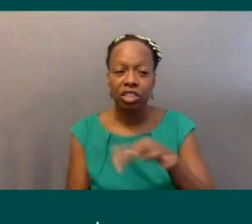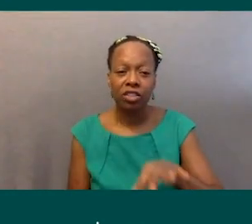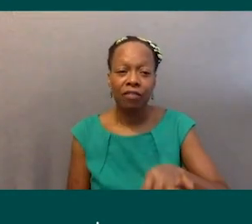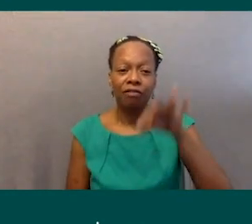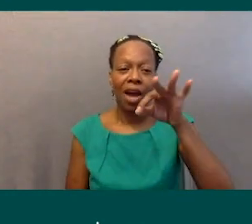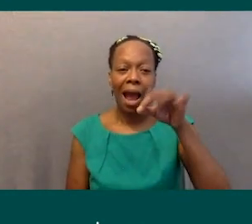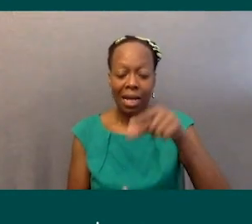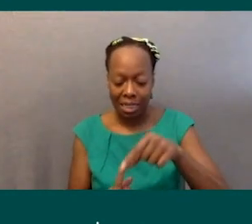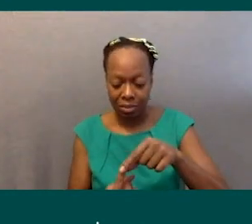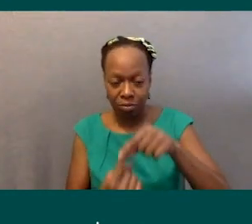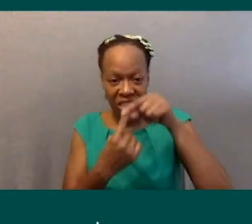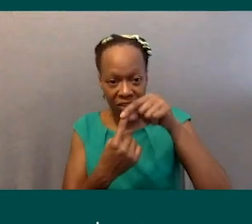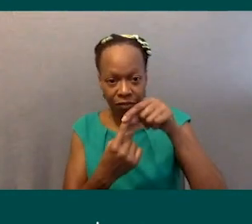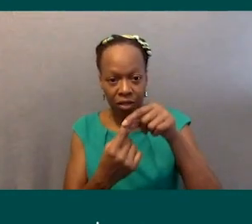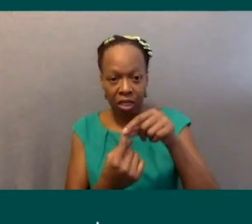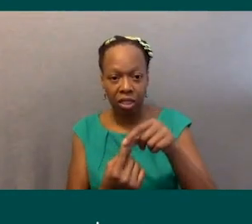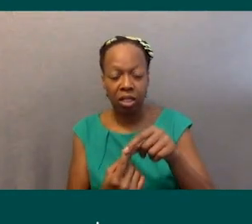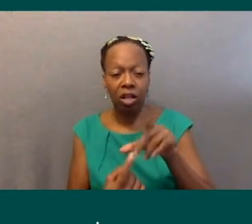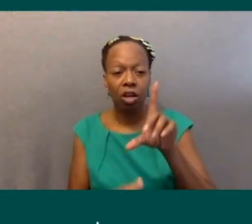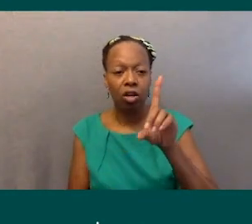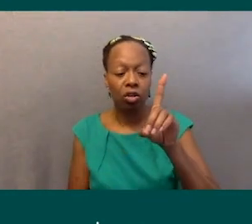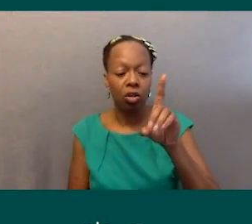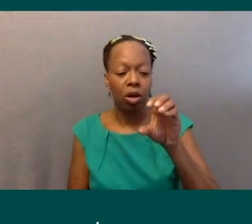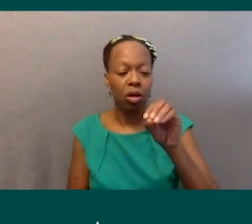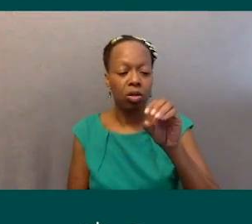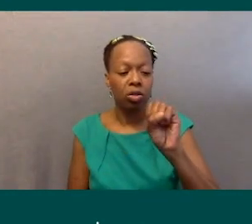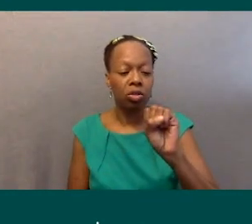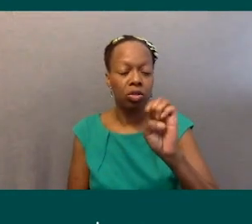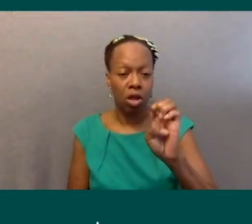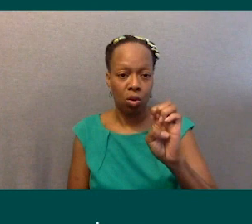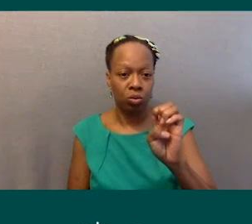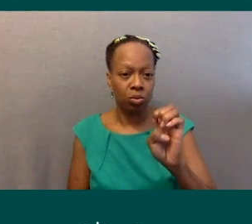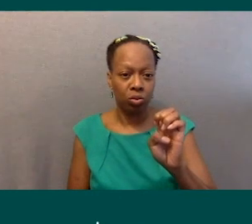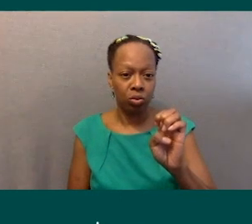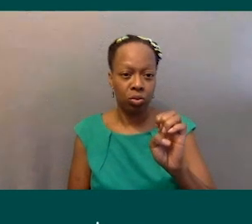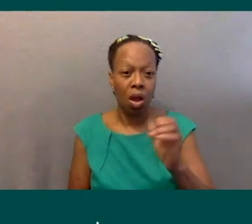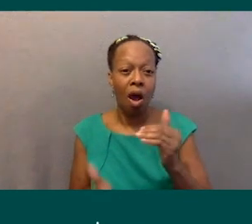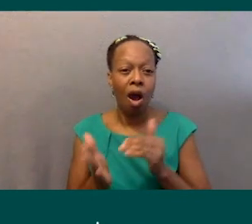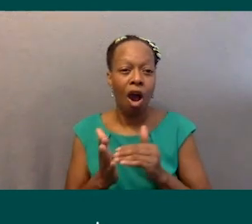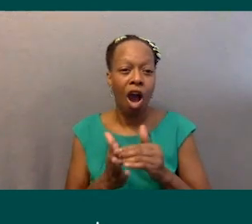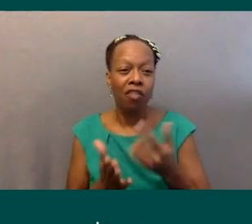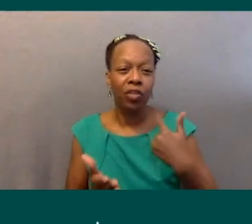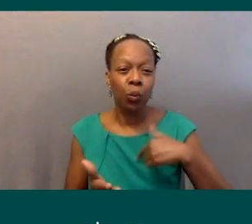So we keep going up, but patient is not really getting better many times.